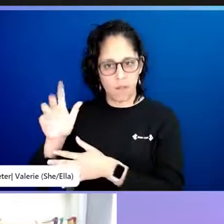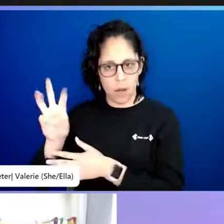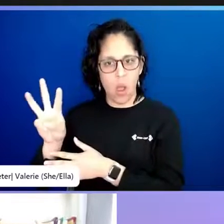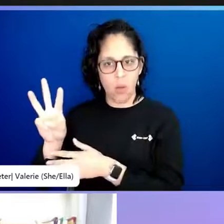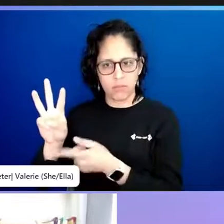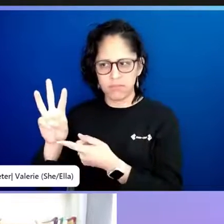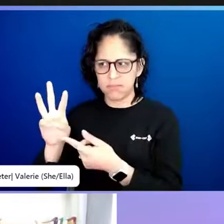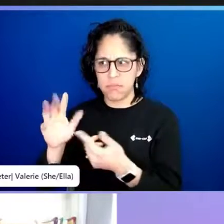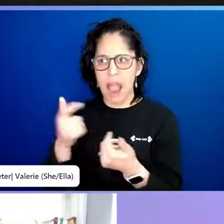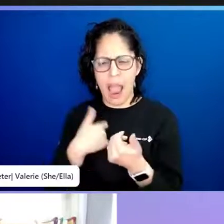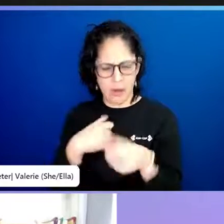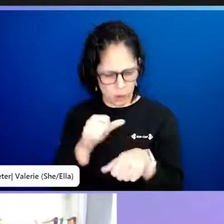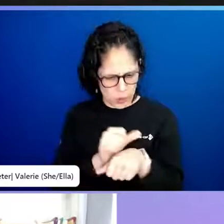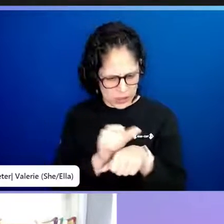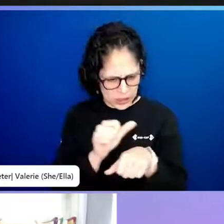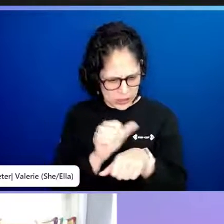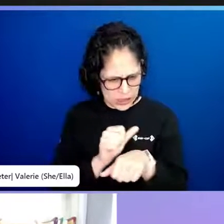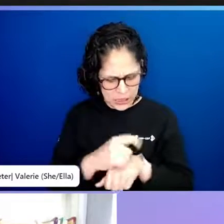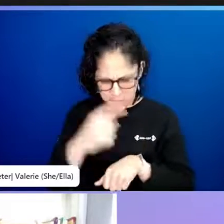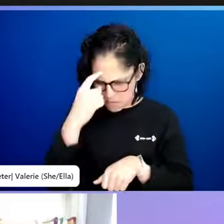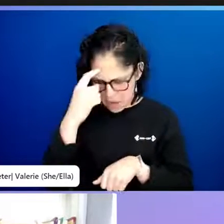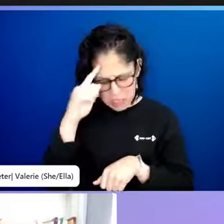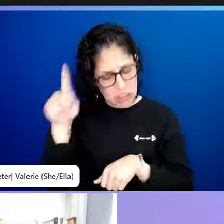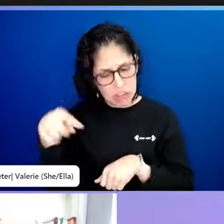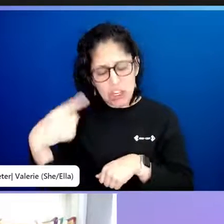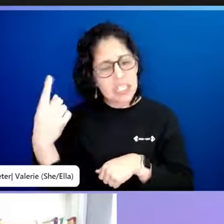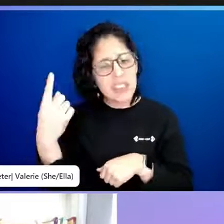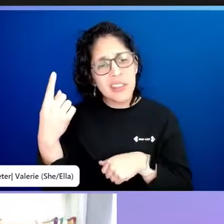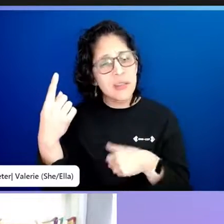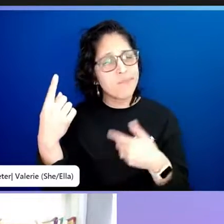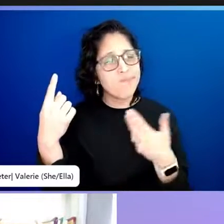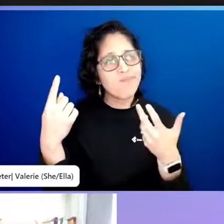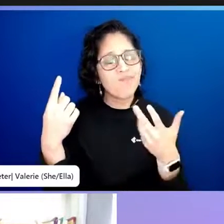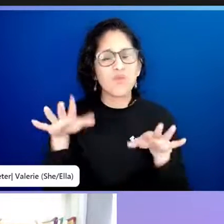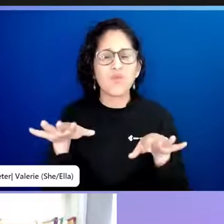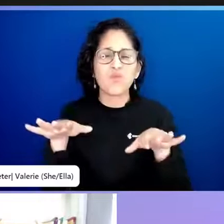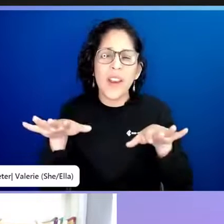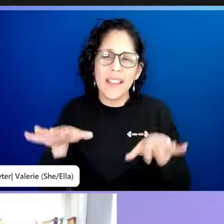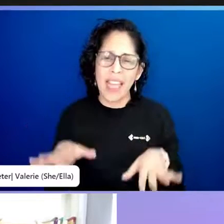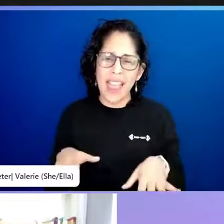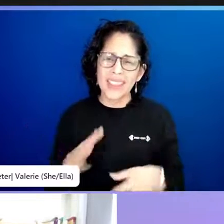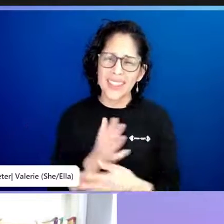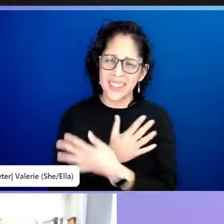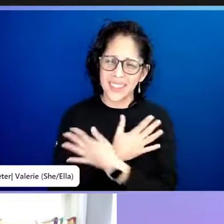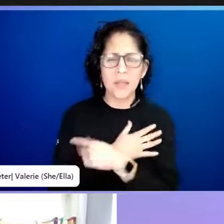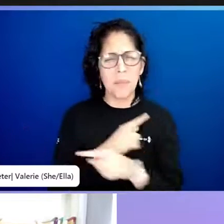I just it's like my mind is just kind of it's like relaxed but I'm also active and